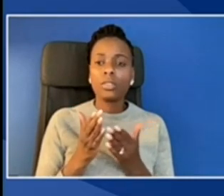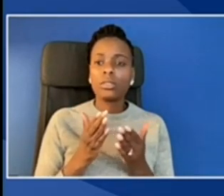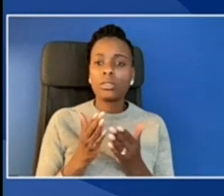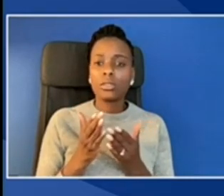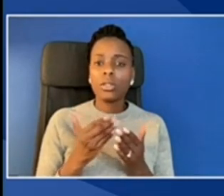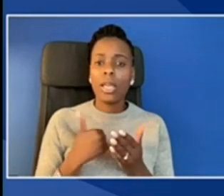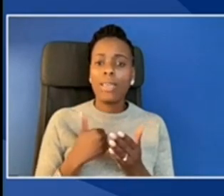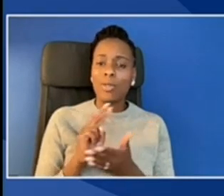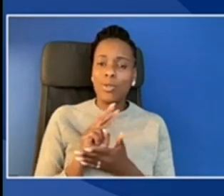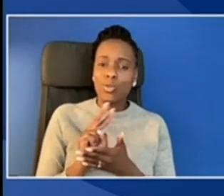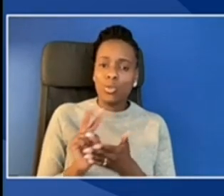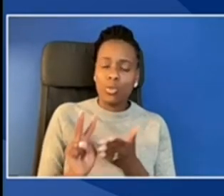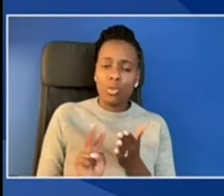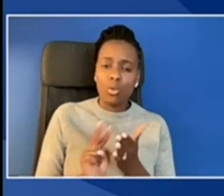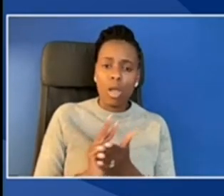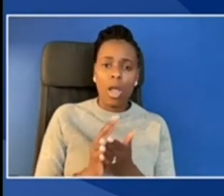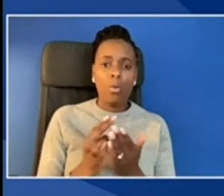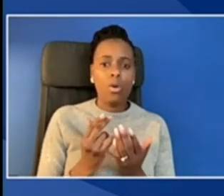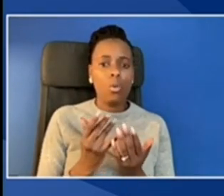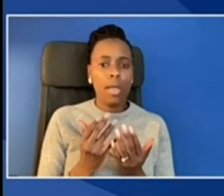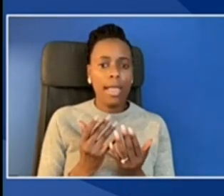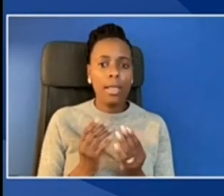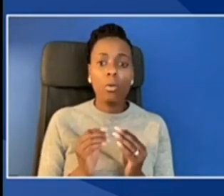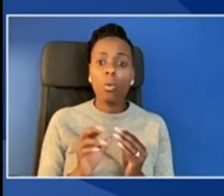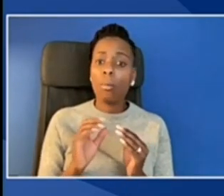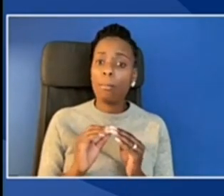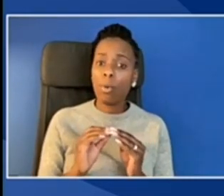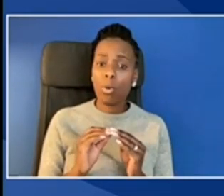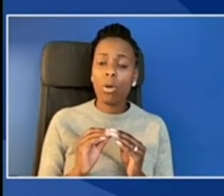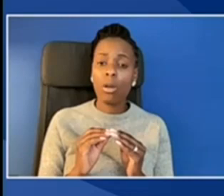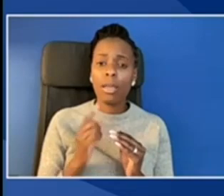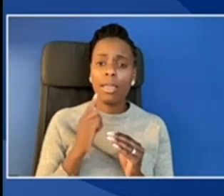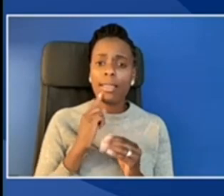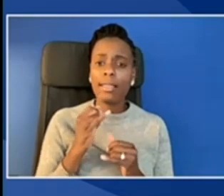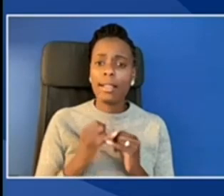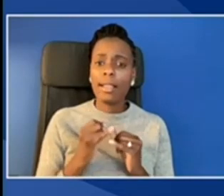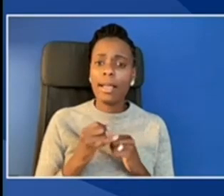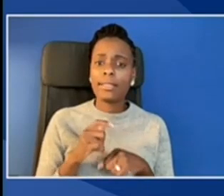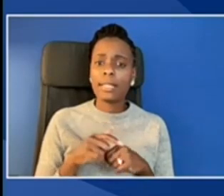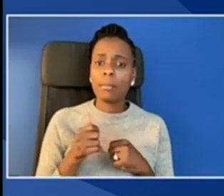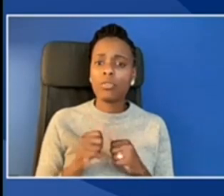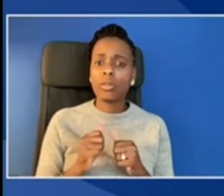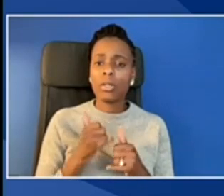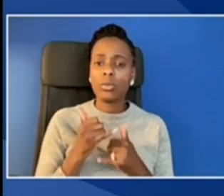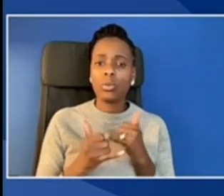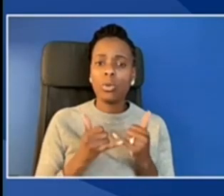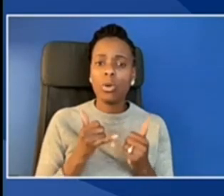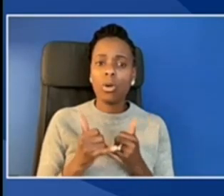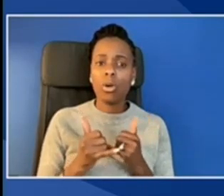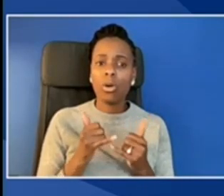wait or more. I think the last time he tried to call Nelnet, it was a four hour wait just to